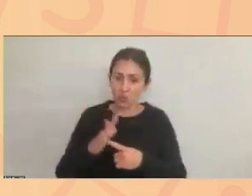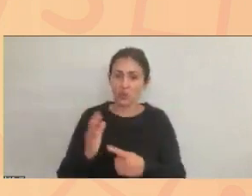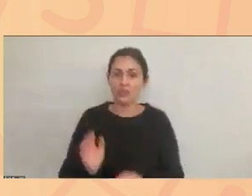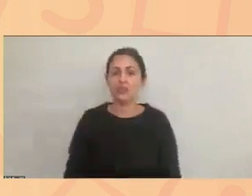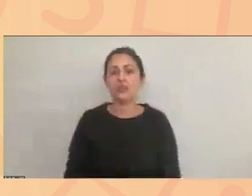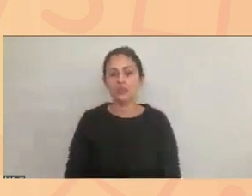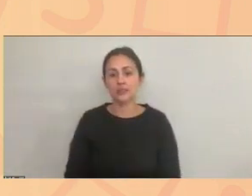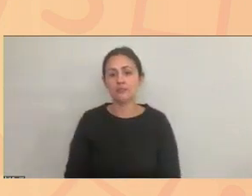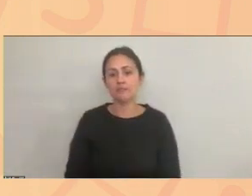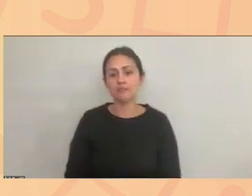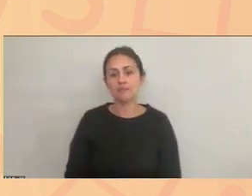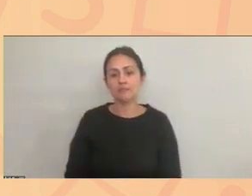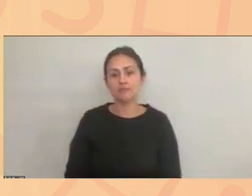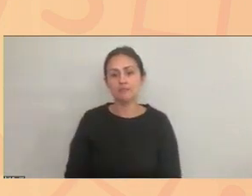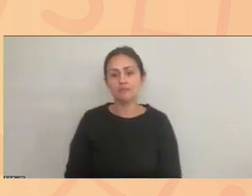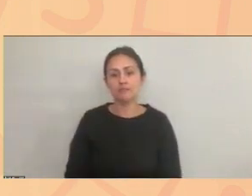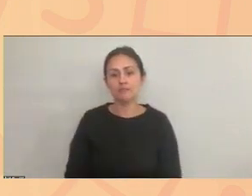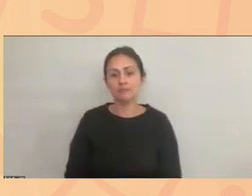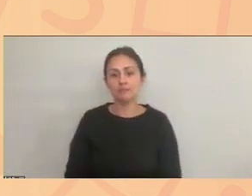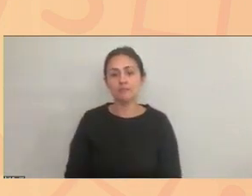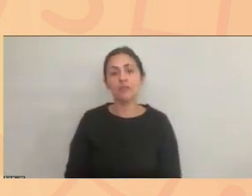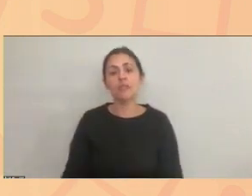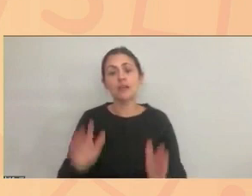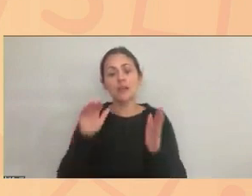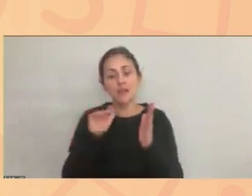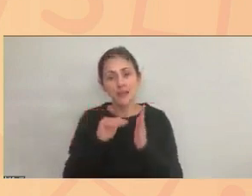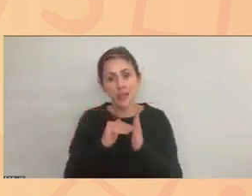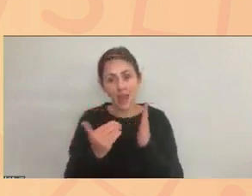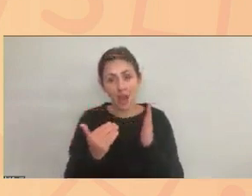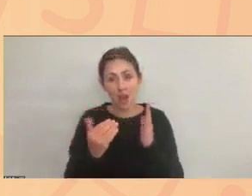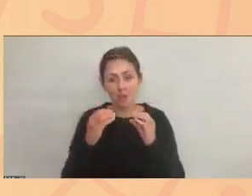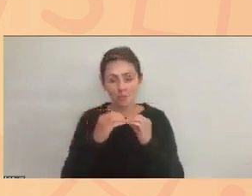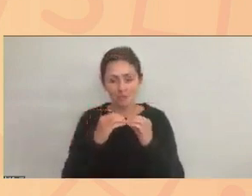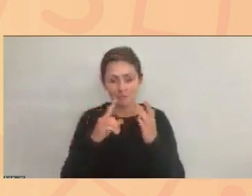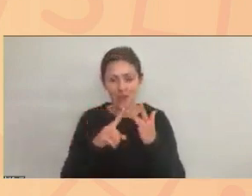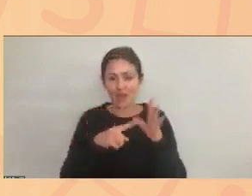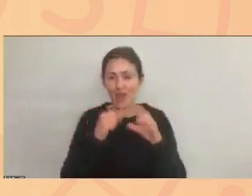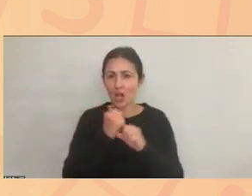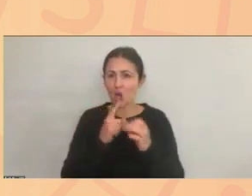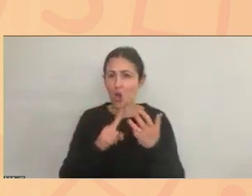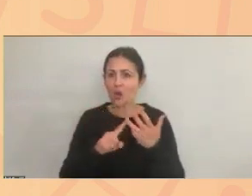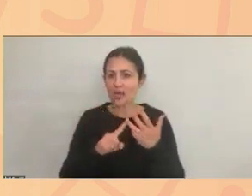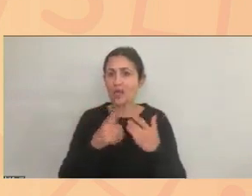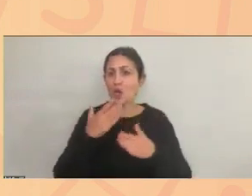And now that Baya Gawiy works with the smaller children,